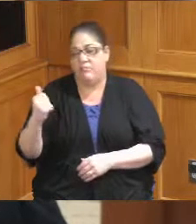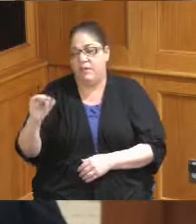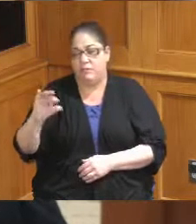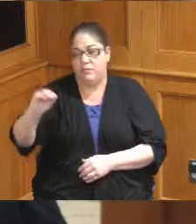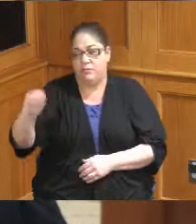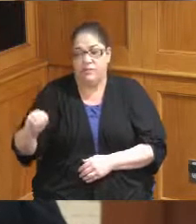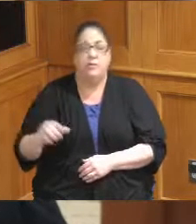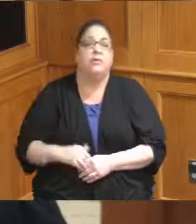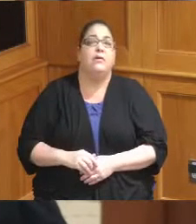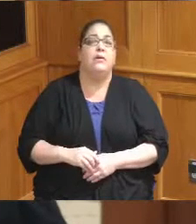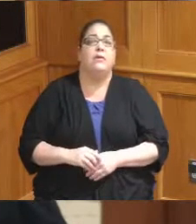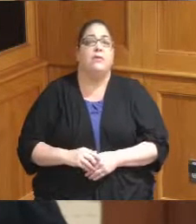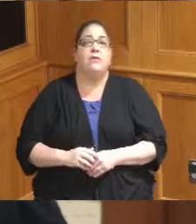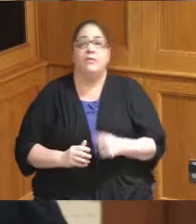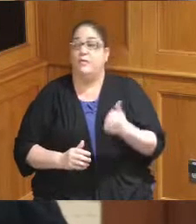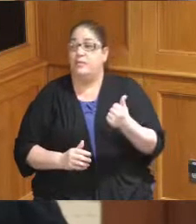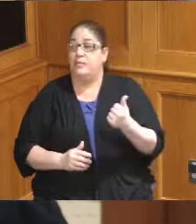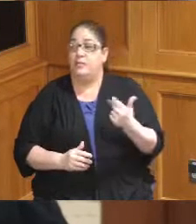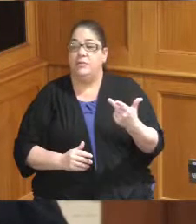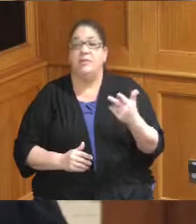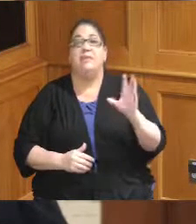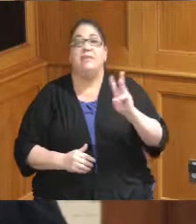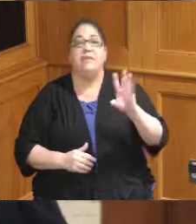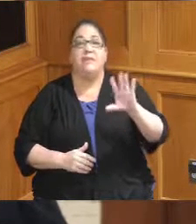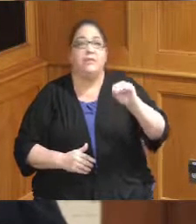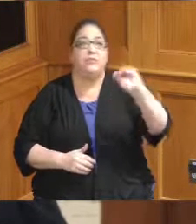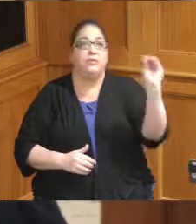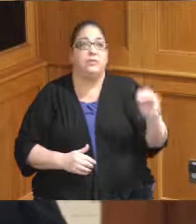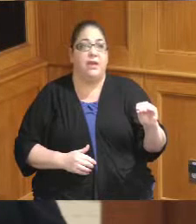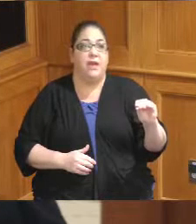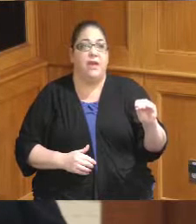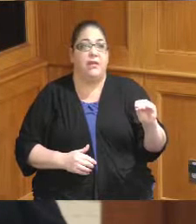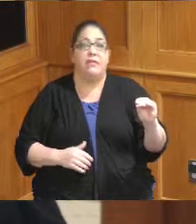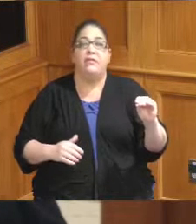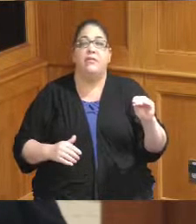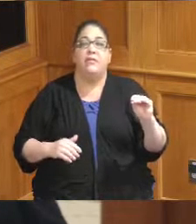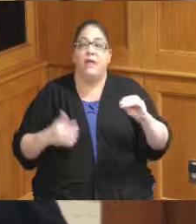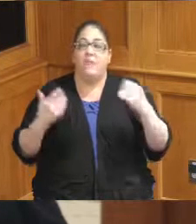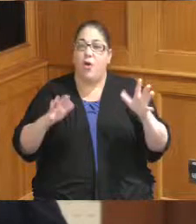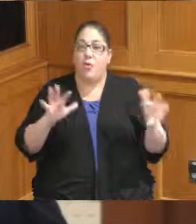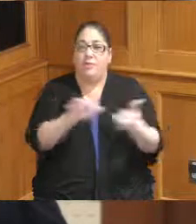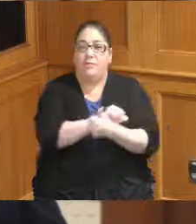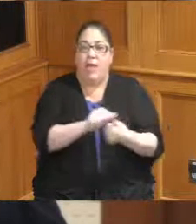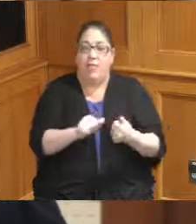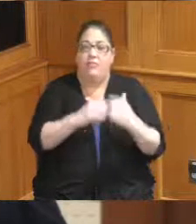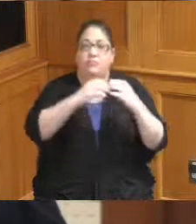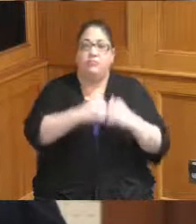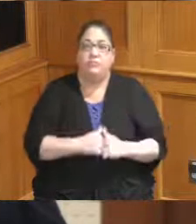20 purchased homes about 65 percent have been already demolished through phases one and two